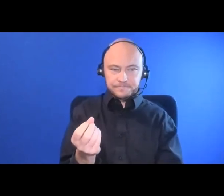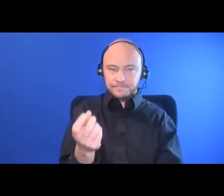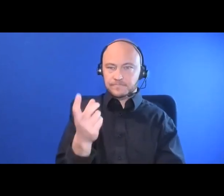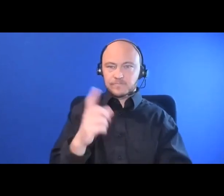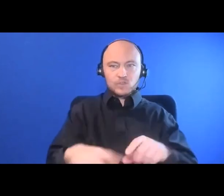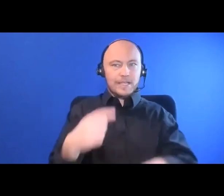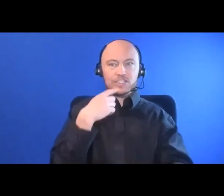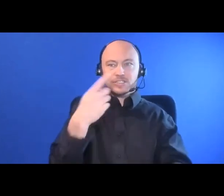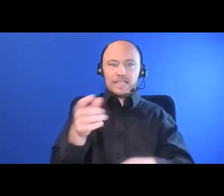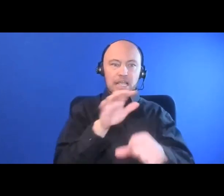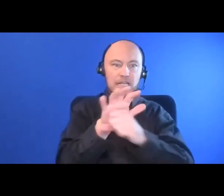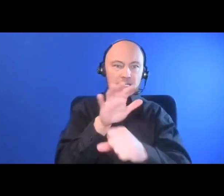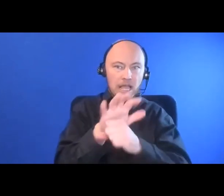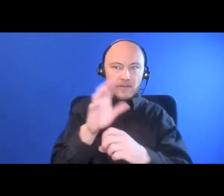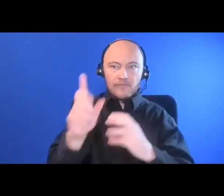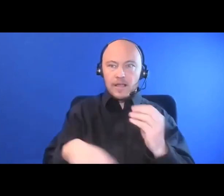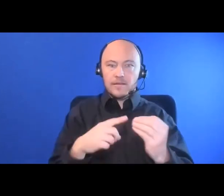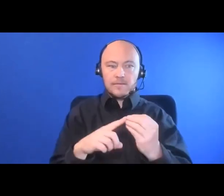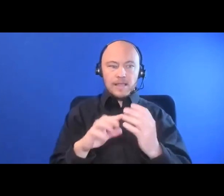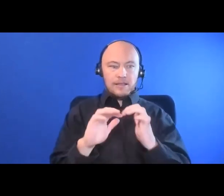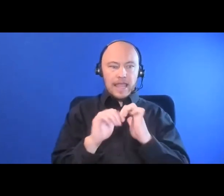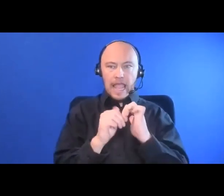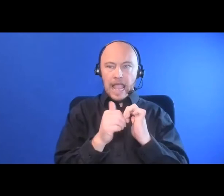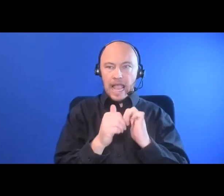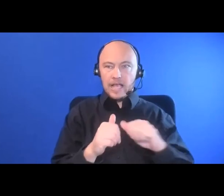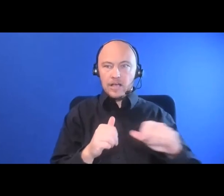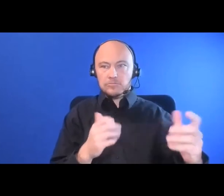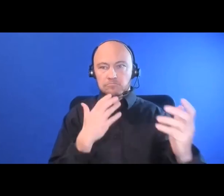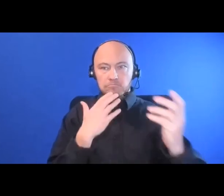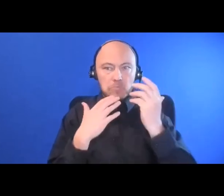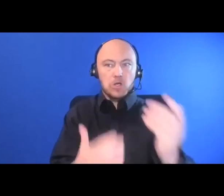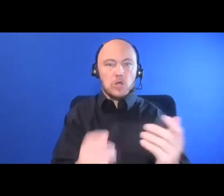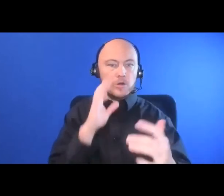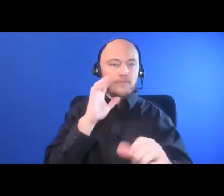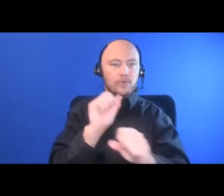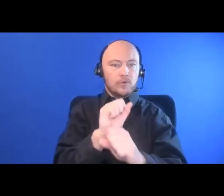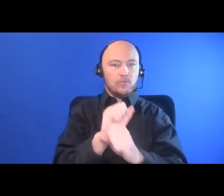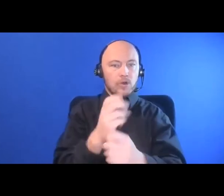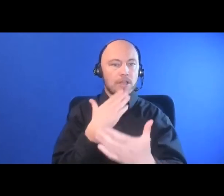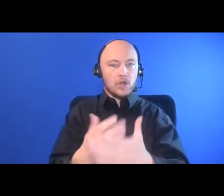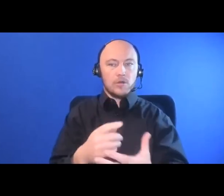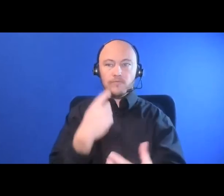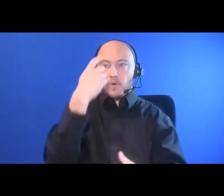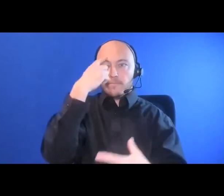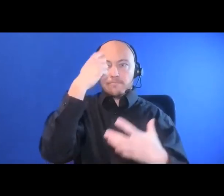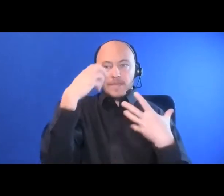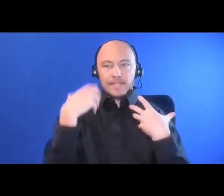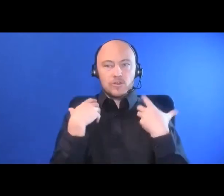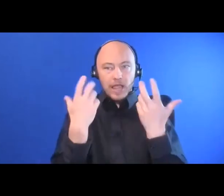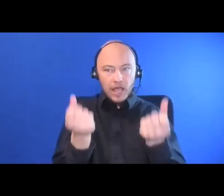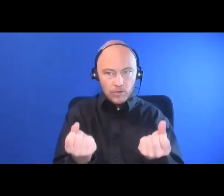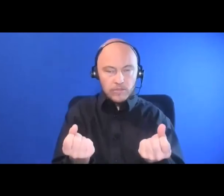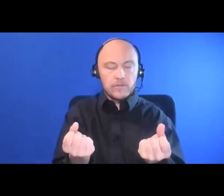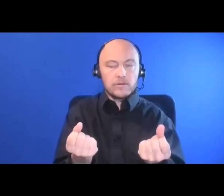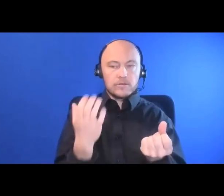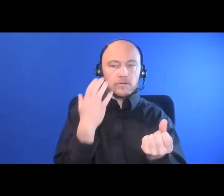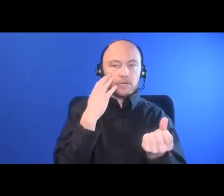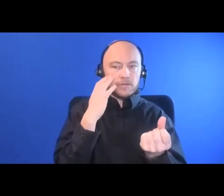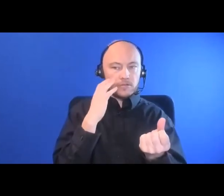about how good it is for your work, but also your mental health to know that there is a network of writers